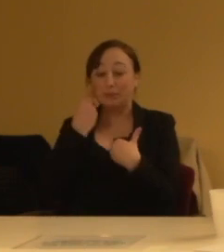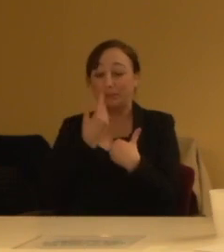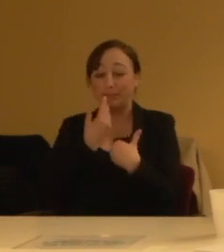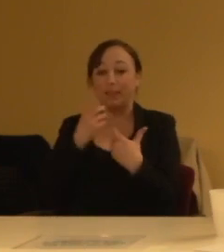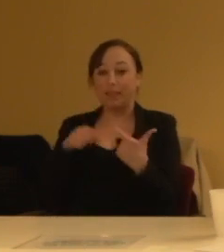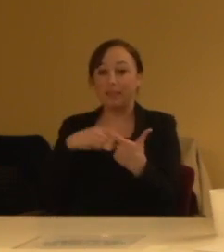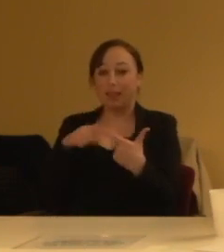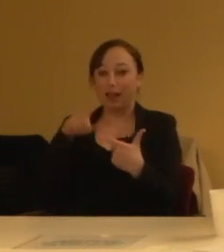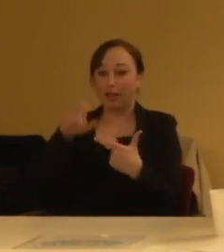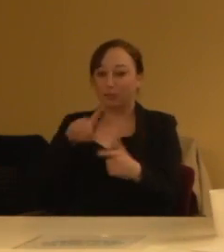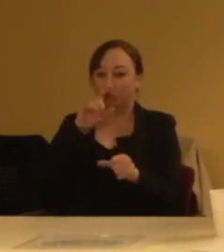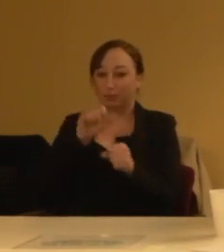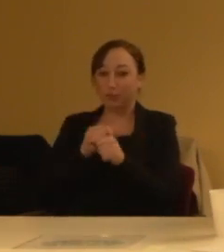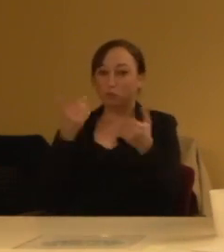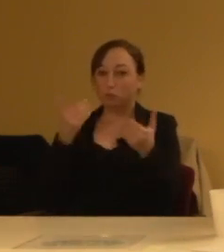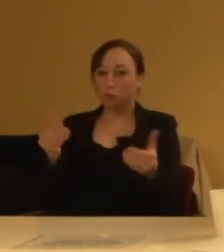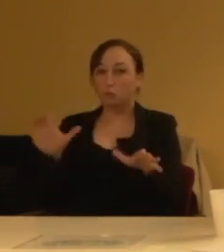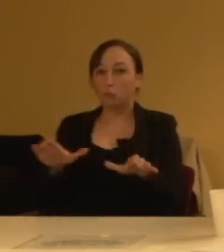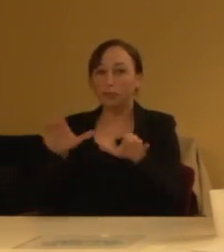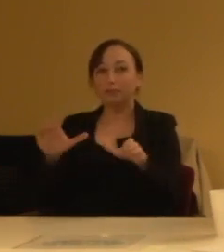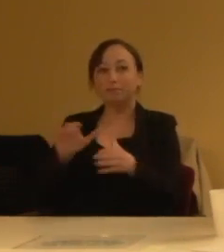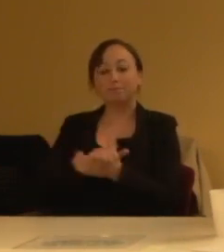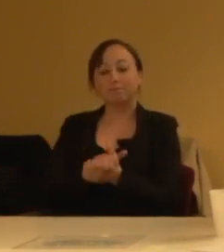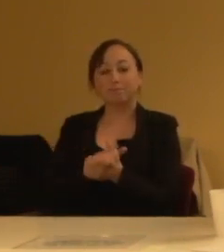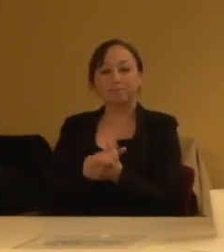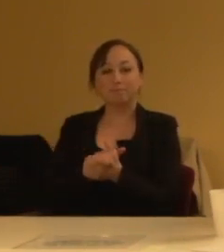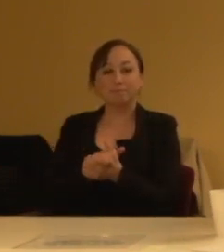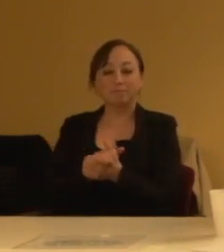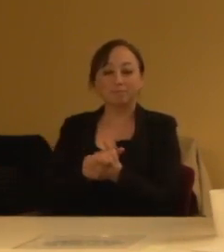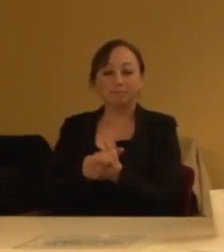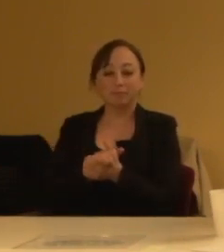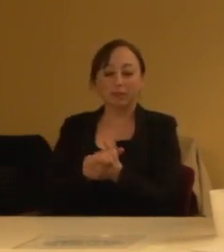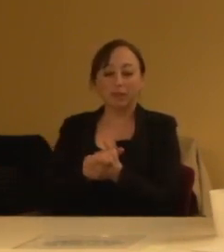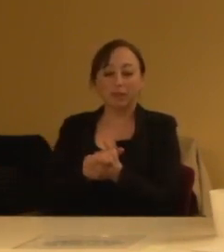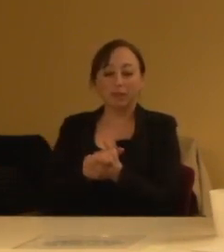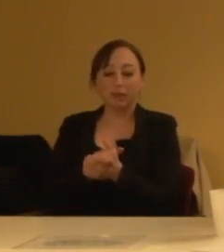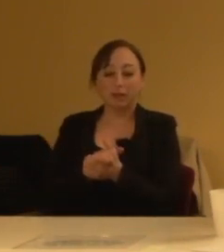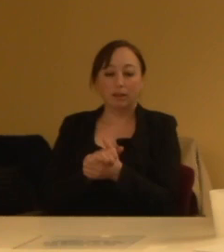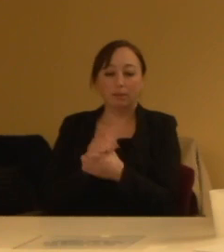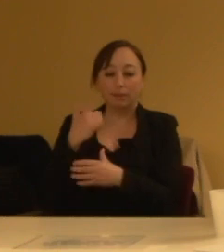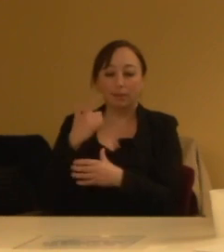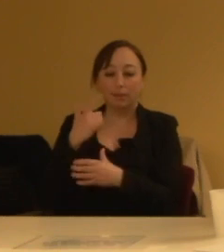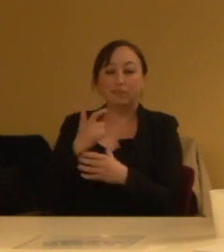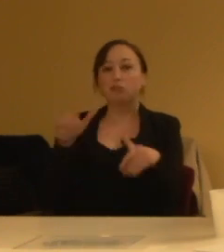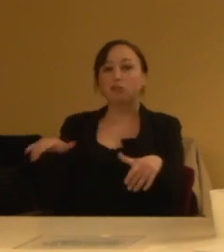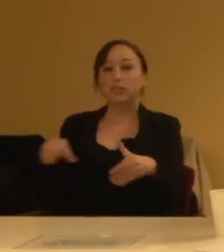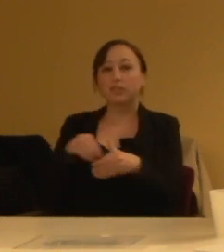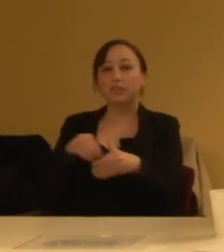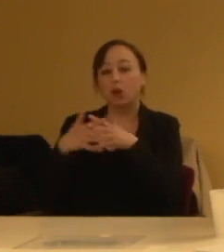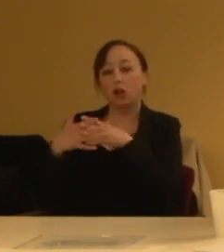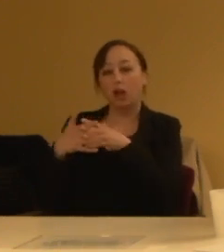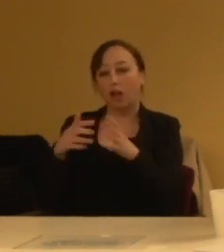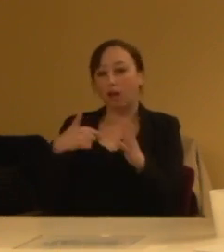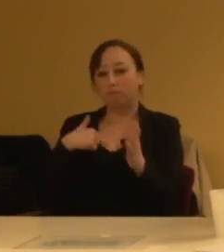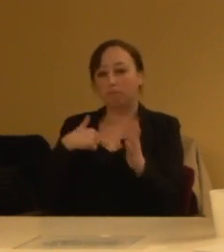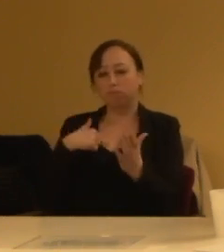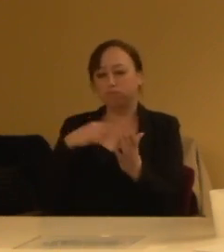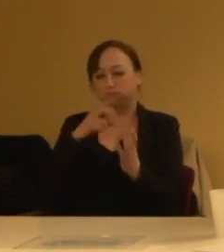So, you know, then I had to do it. So I actually, I mean because I fell in love with Angels in America, and I thought that's what American theater is.